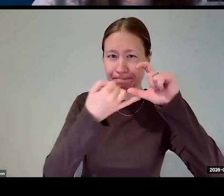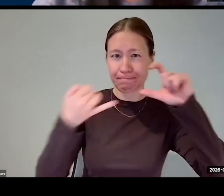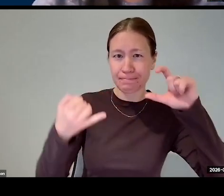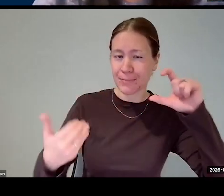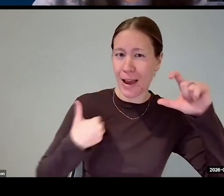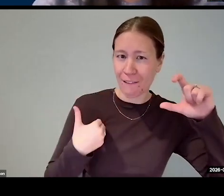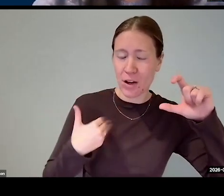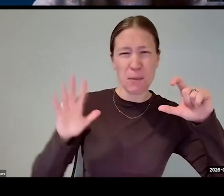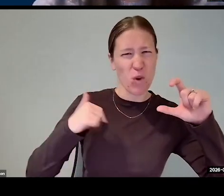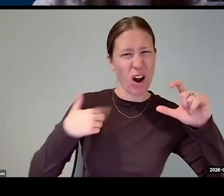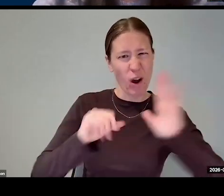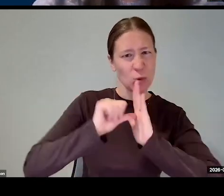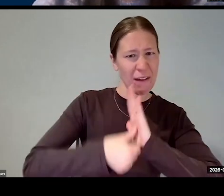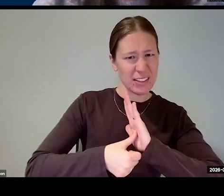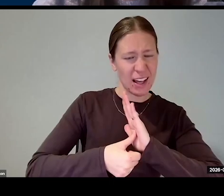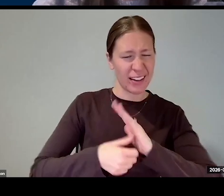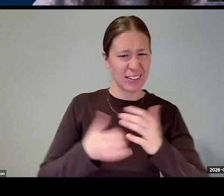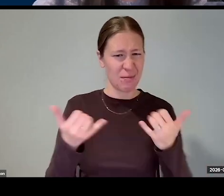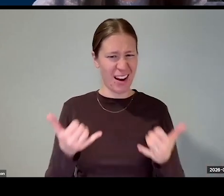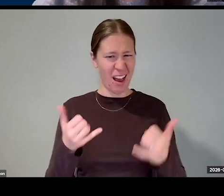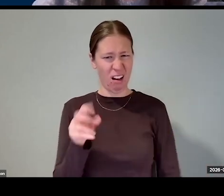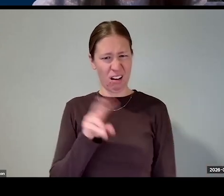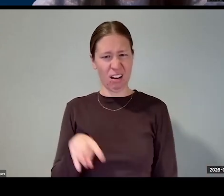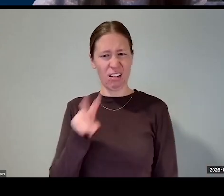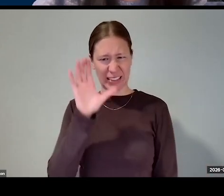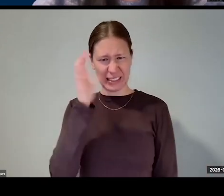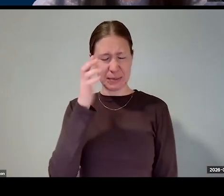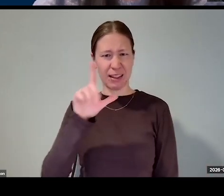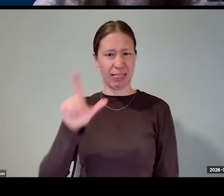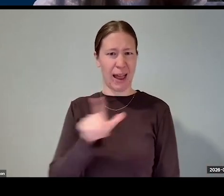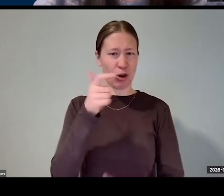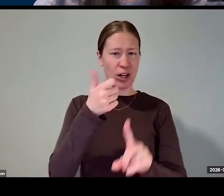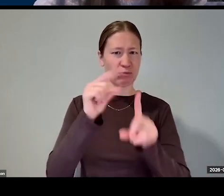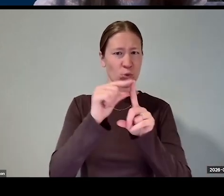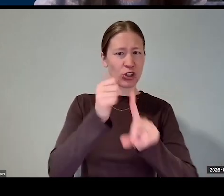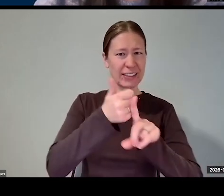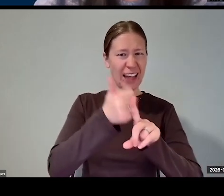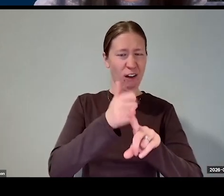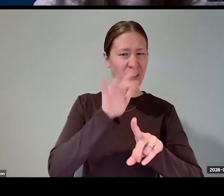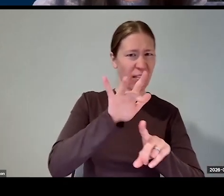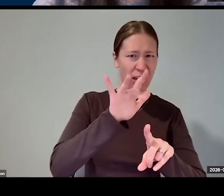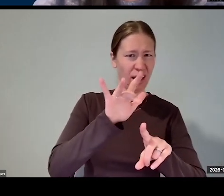but now it looks pretty similar to my hyperlinks. So I might remove the underline